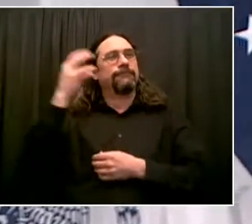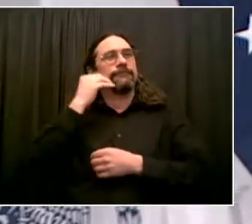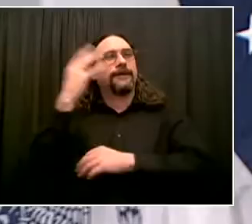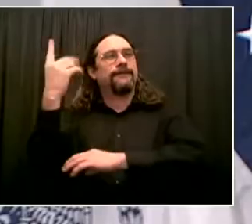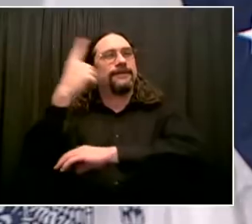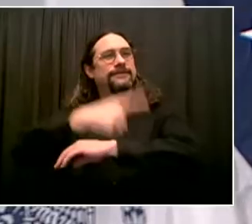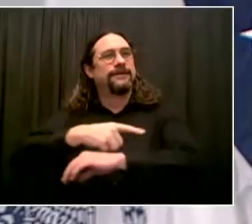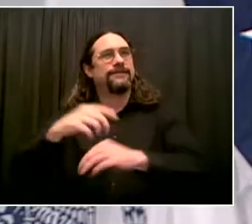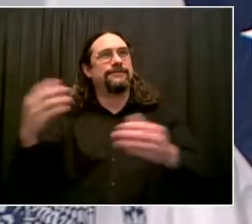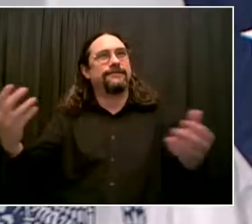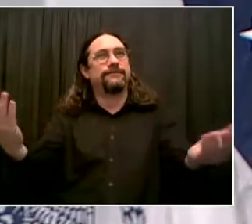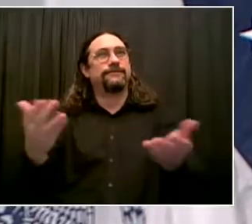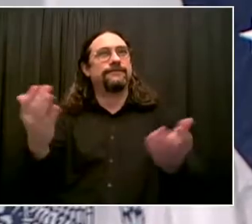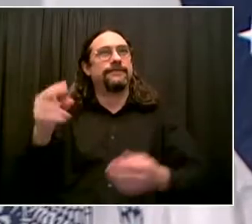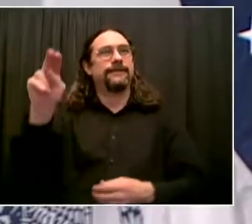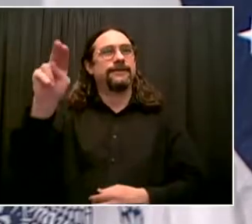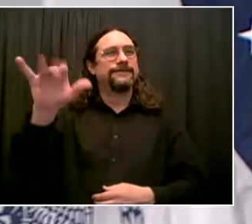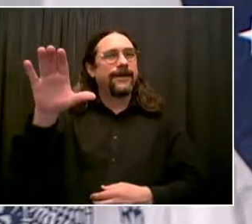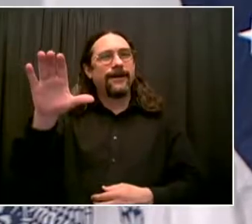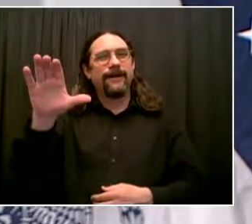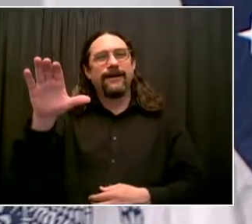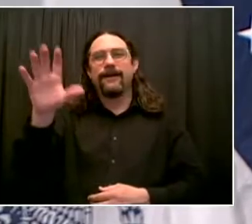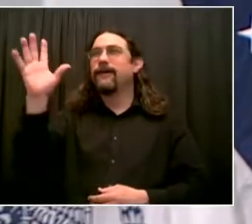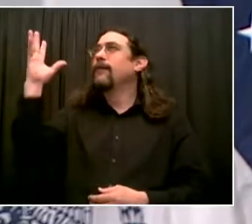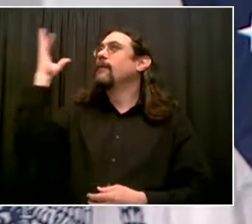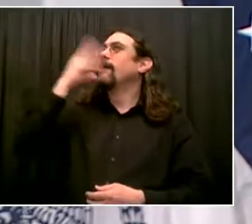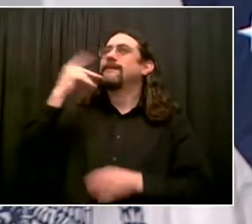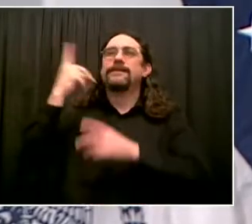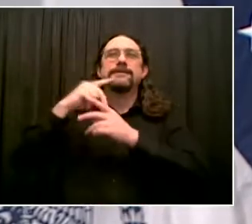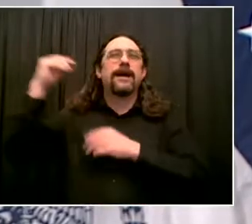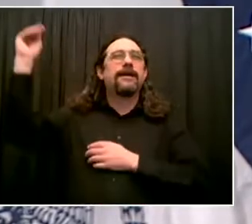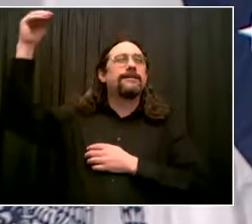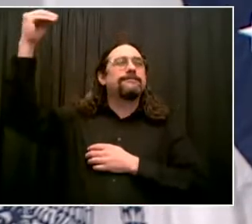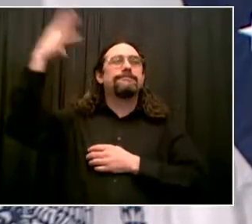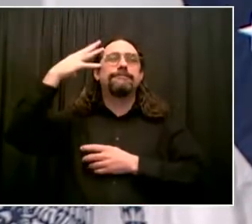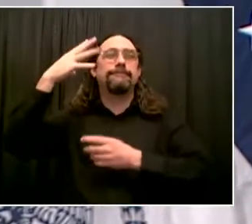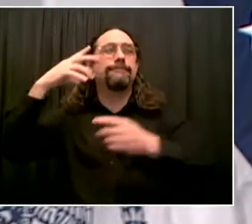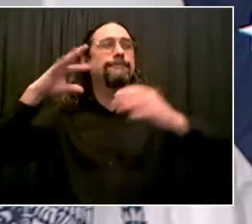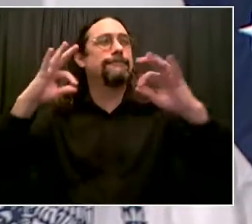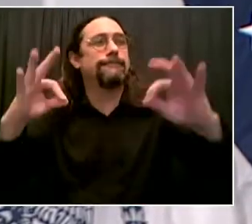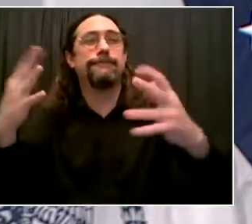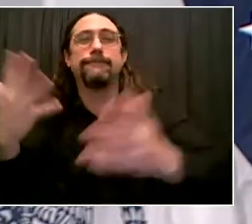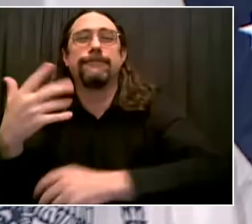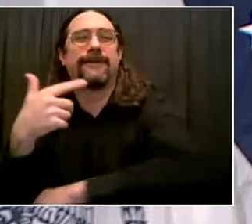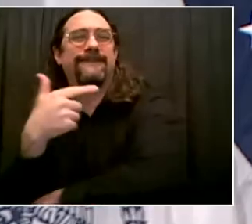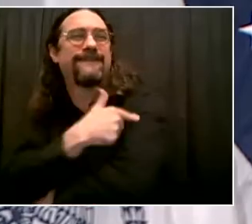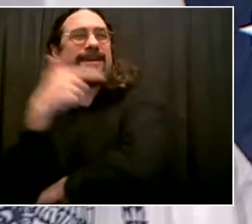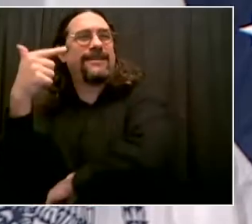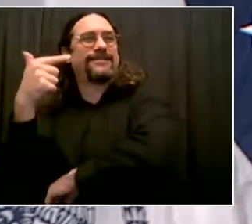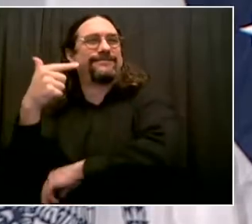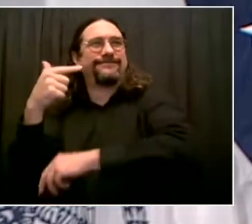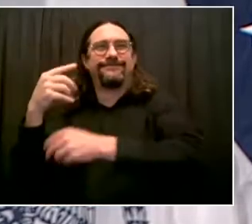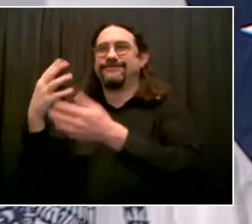GOOD MORNING, EVERYBODY. IT IS A BEAUTIFUL, SUNNY DAY AND IT IS THE PERFECT DAY TO GET VACCINATED. IF YOU HAVE NOT YET GOTTEN